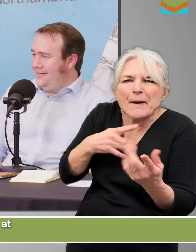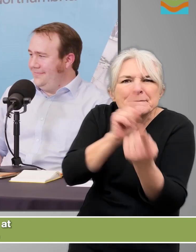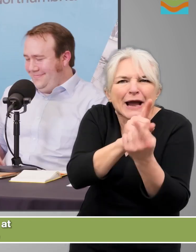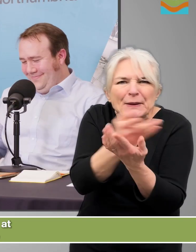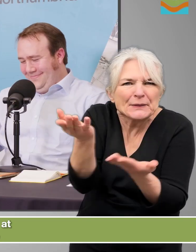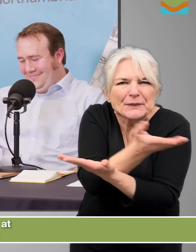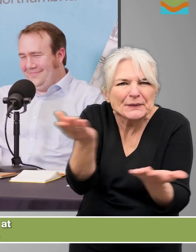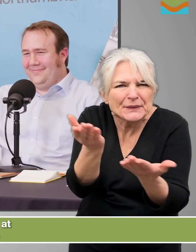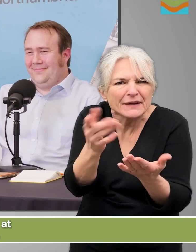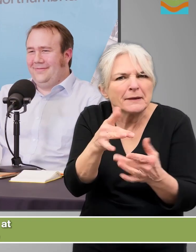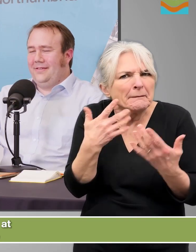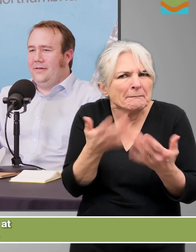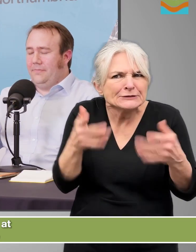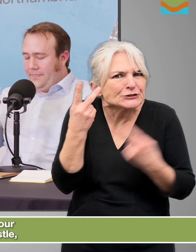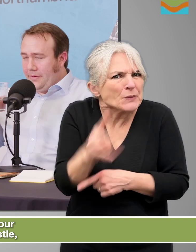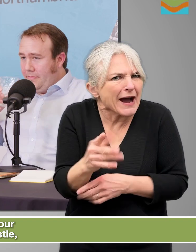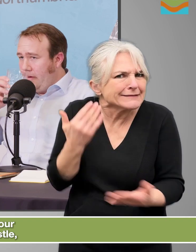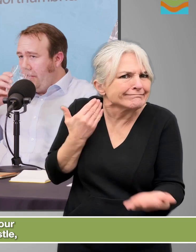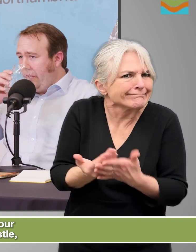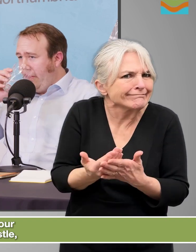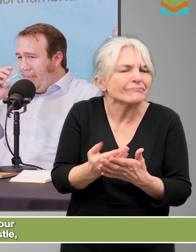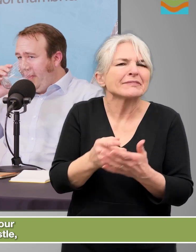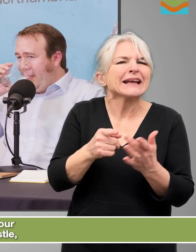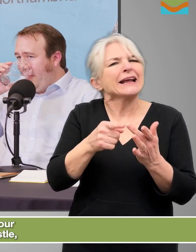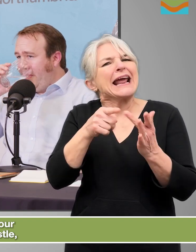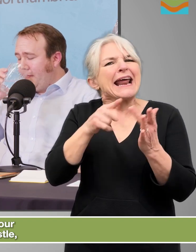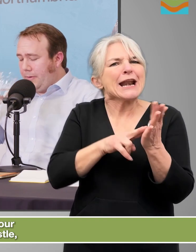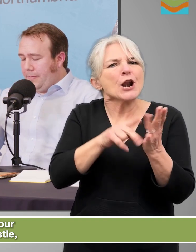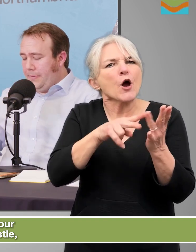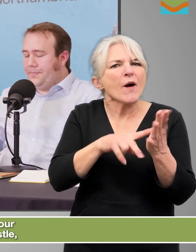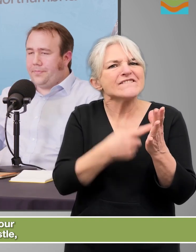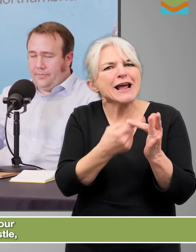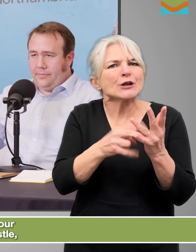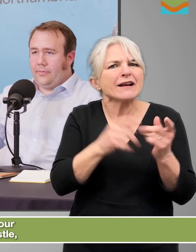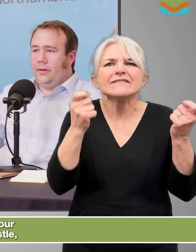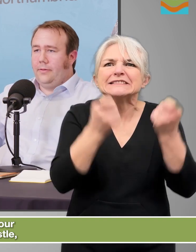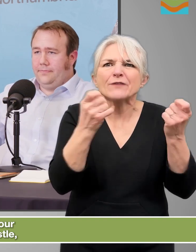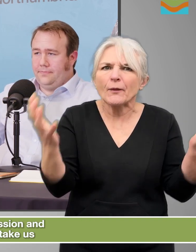twice we've met you now at the Innovation Festival, but also when we joined your round table here in Newcastle,